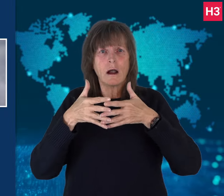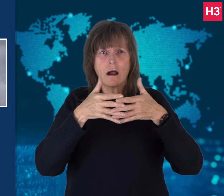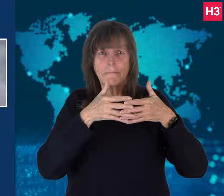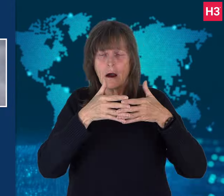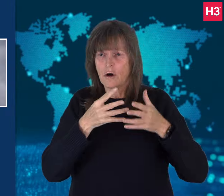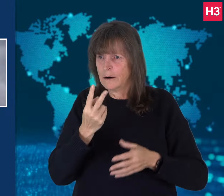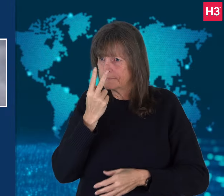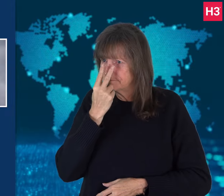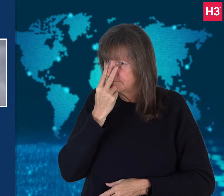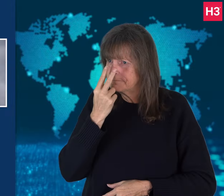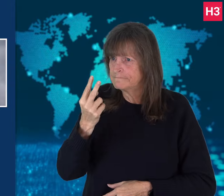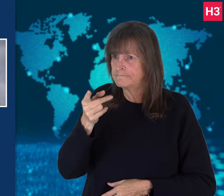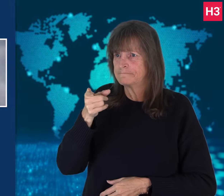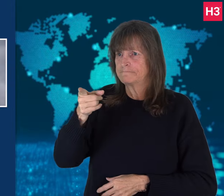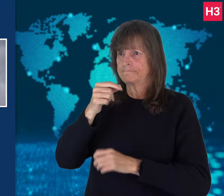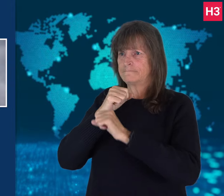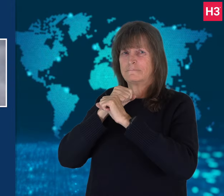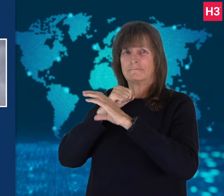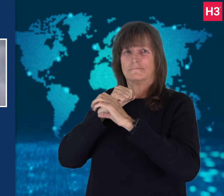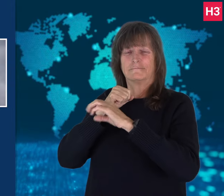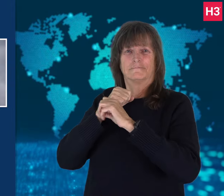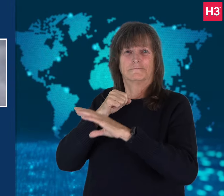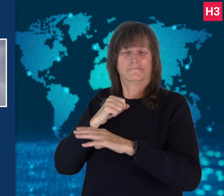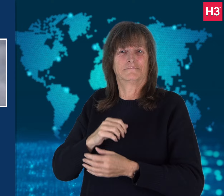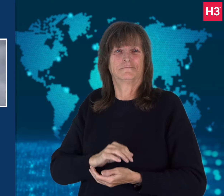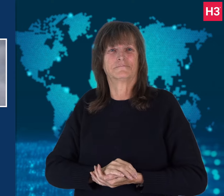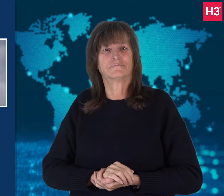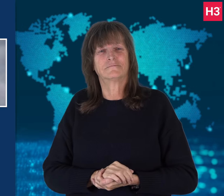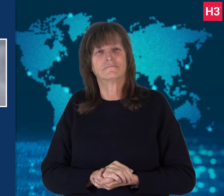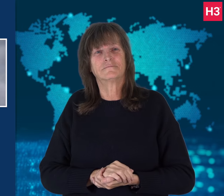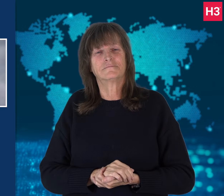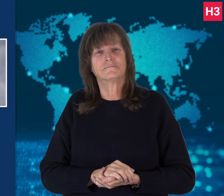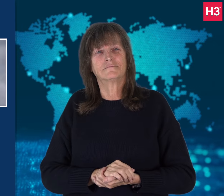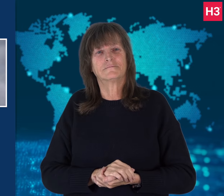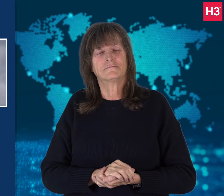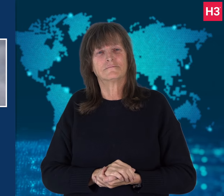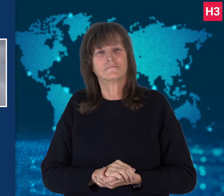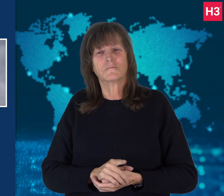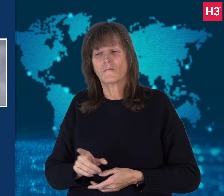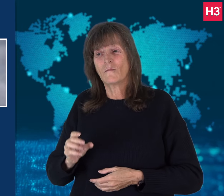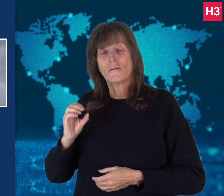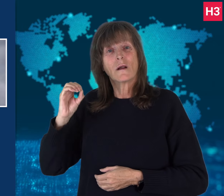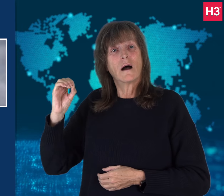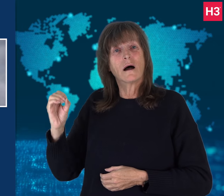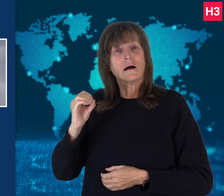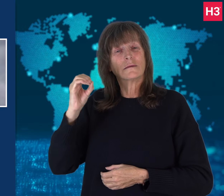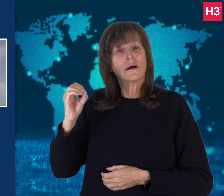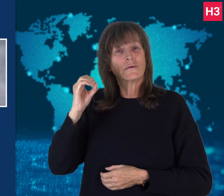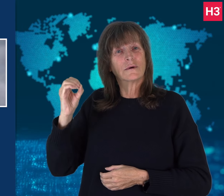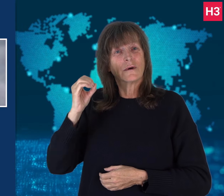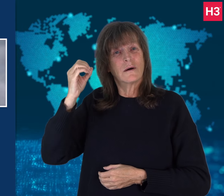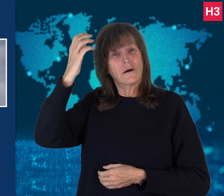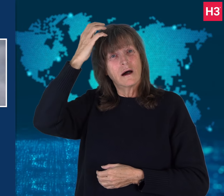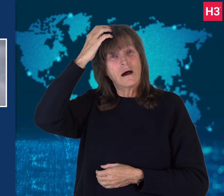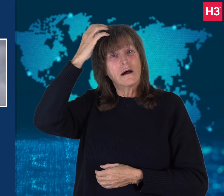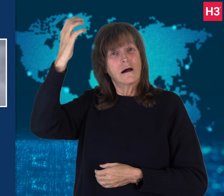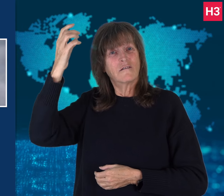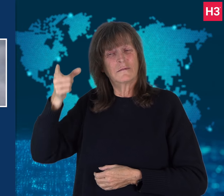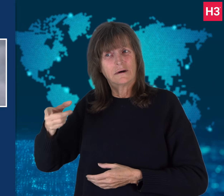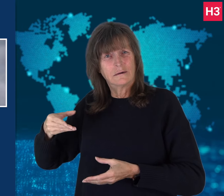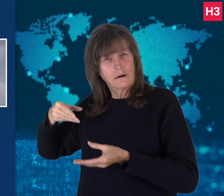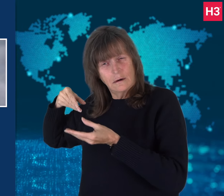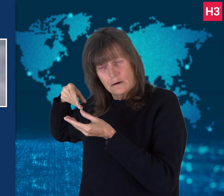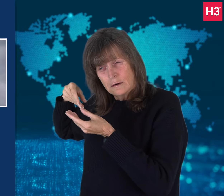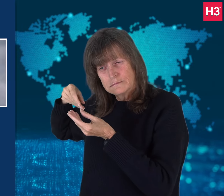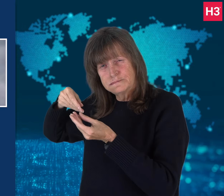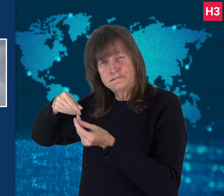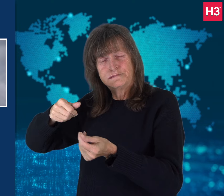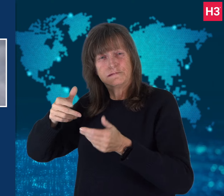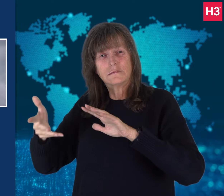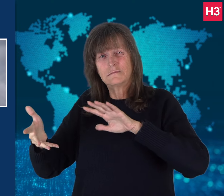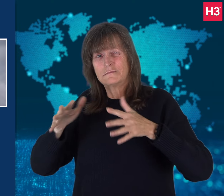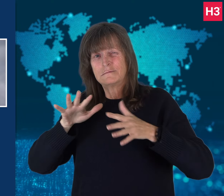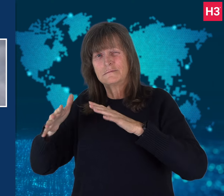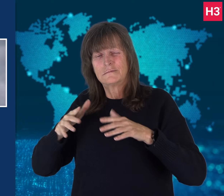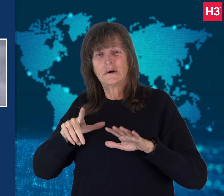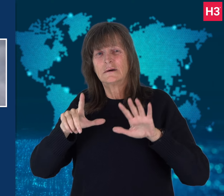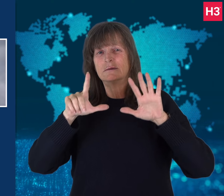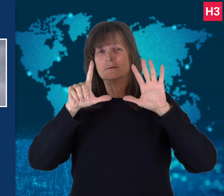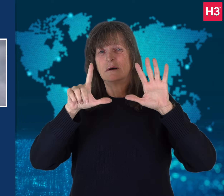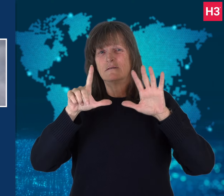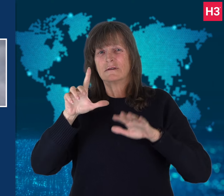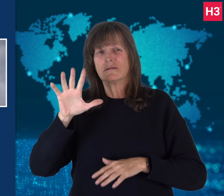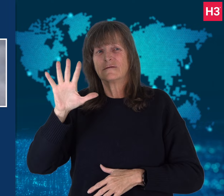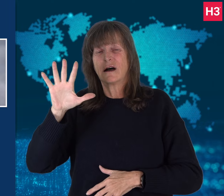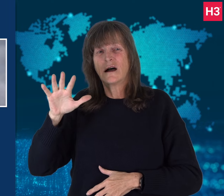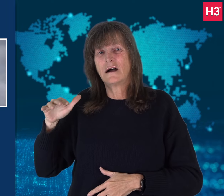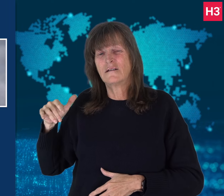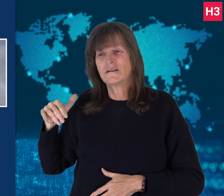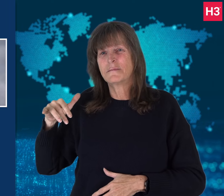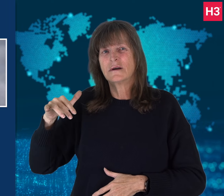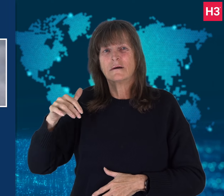to make sure American viewers saw it. The Ontario government spent